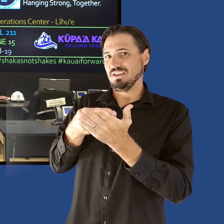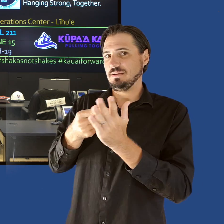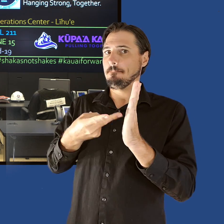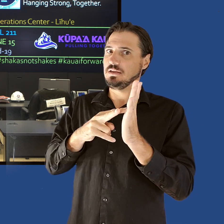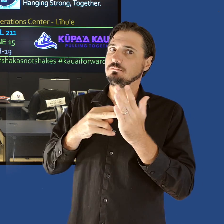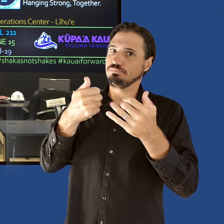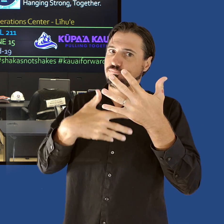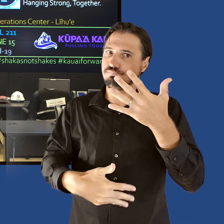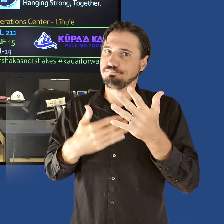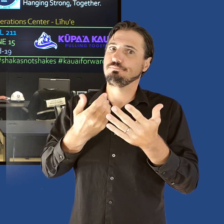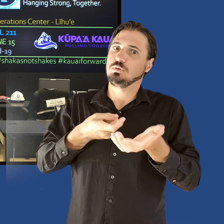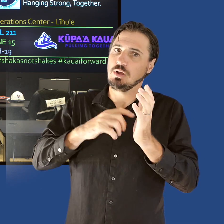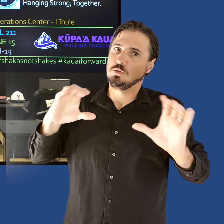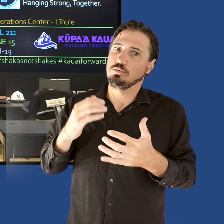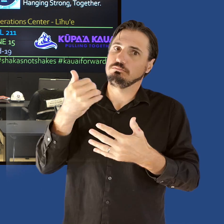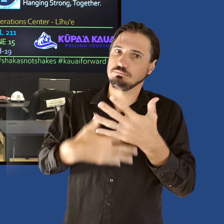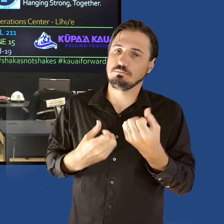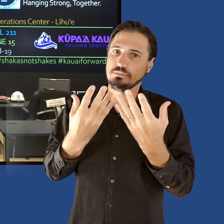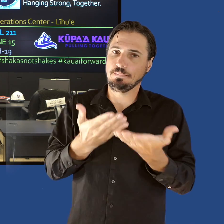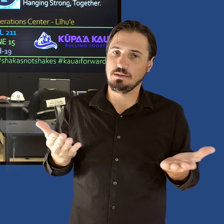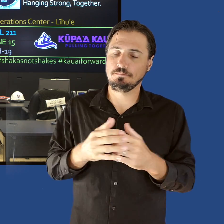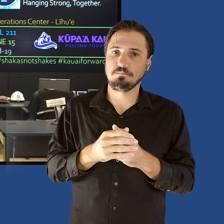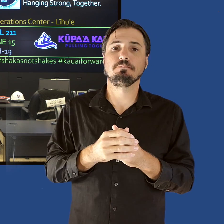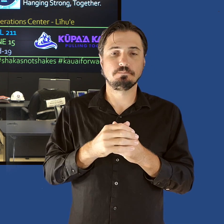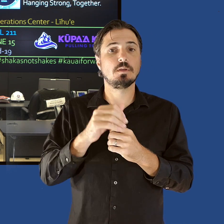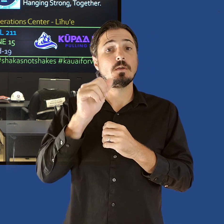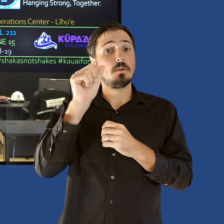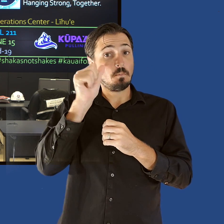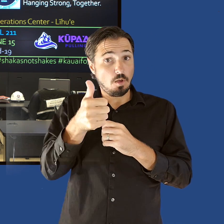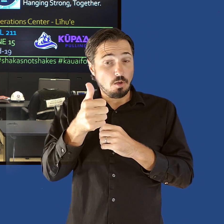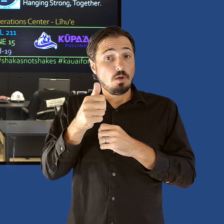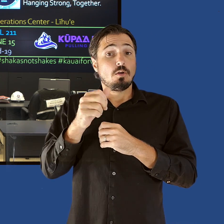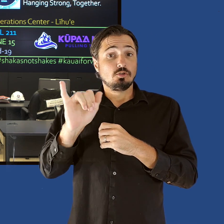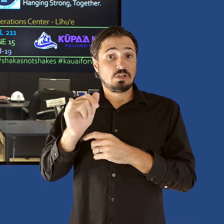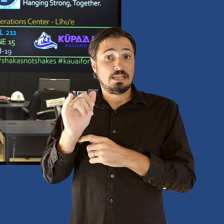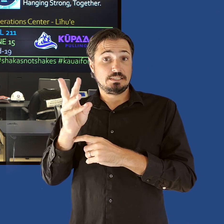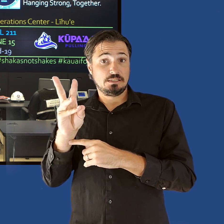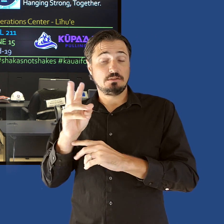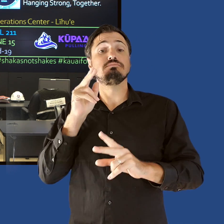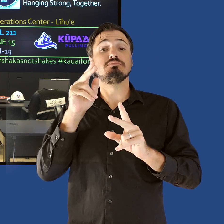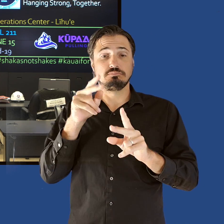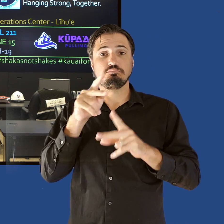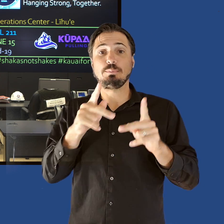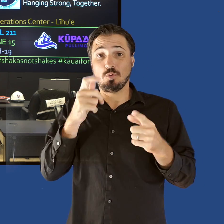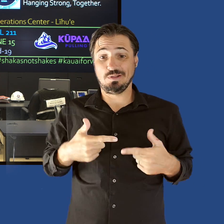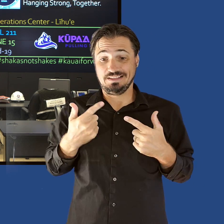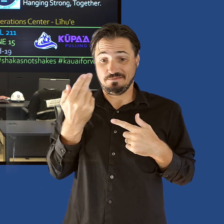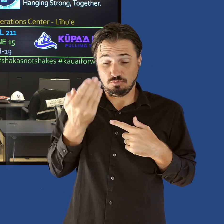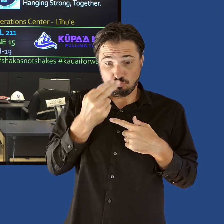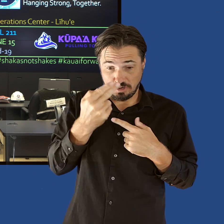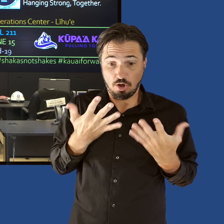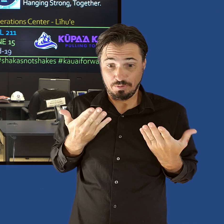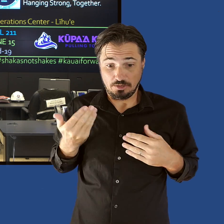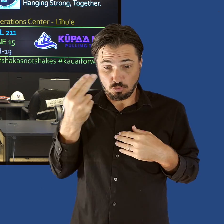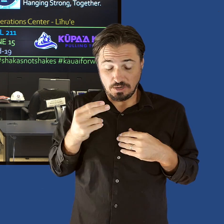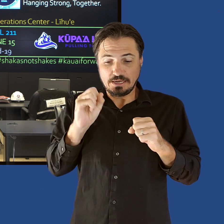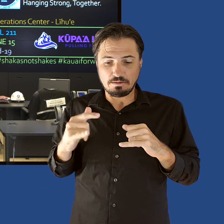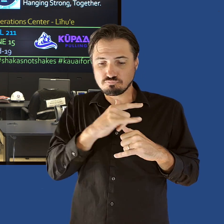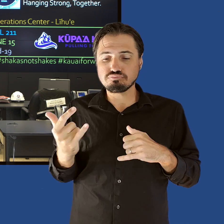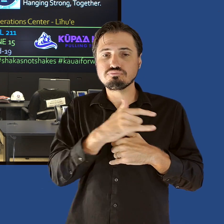Effective tomorrow, Hawai`i residents will be able to travel inter-island without needing to undergo the 14-day quarantine that Mainland and foreign visitors must do.